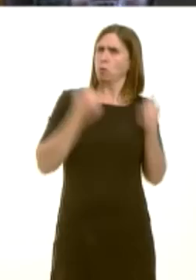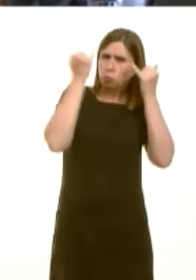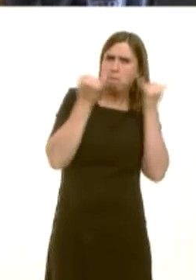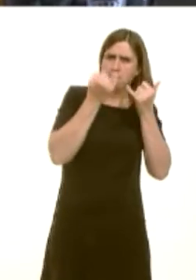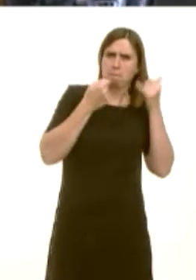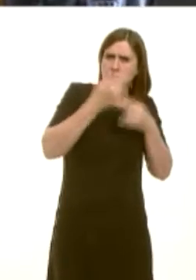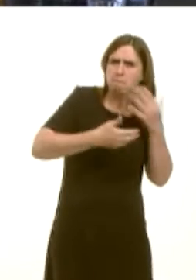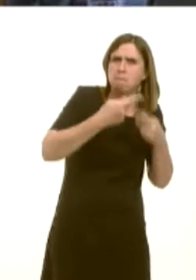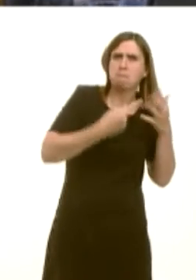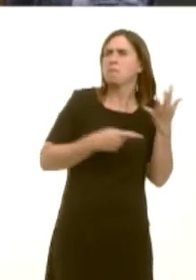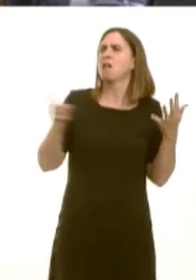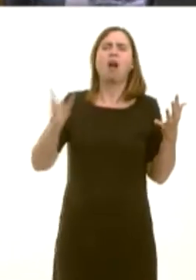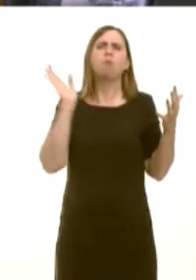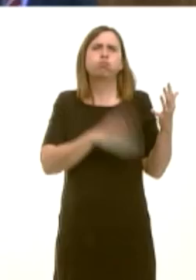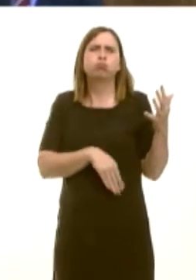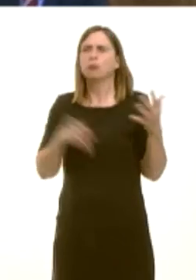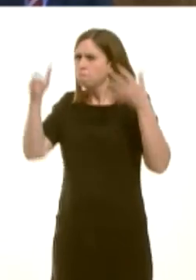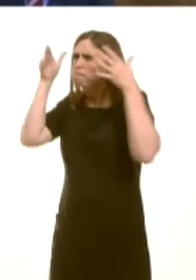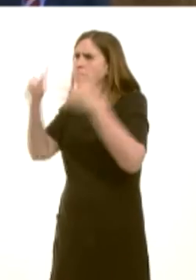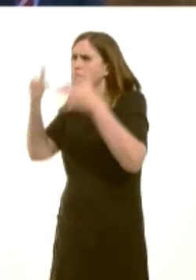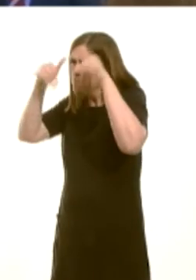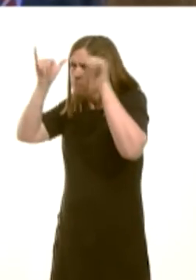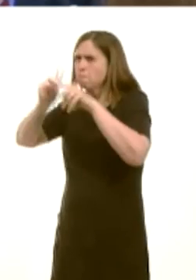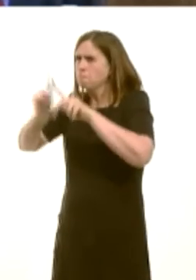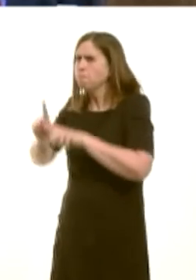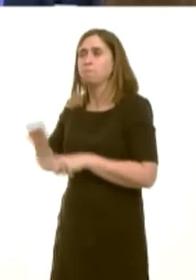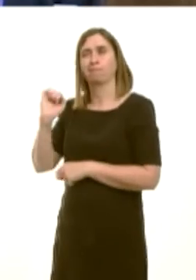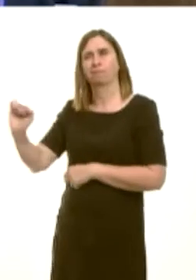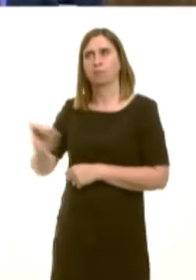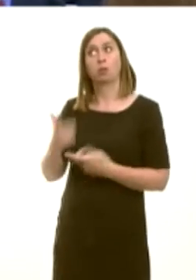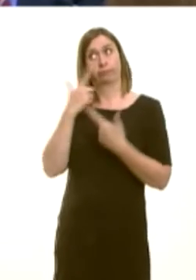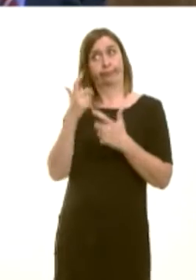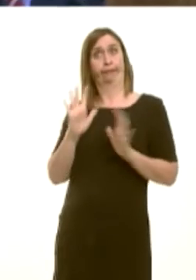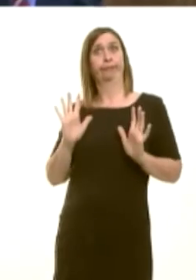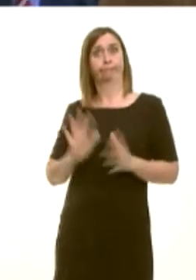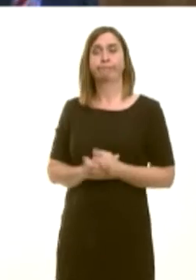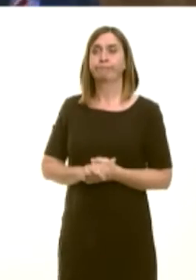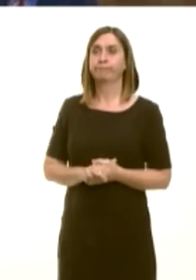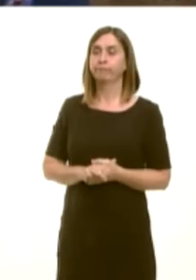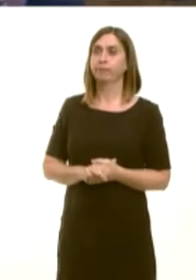in Wales and elsewhere. John Griffiths: 4. Will the First Minister